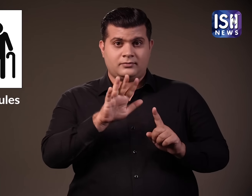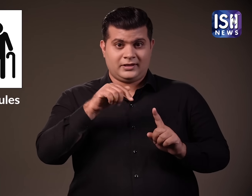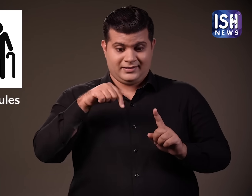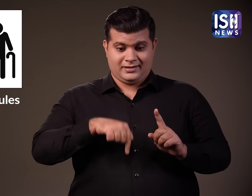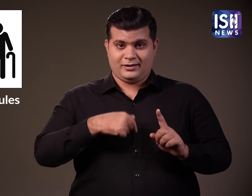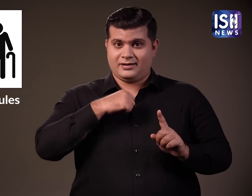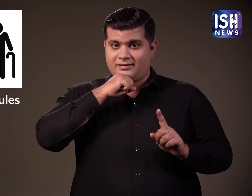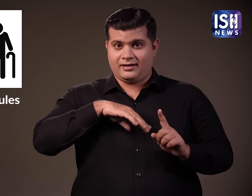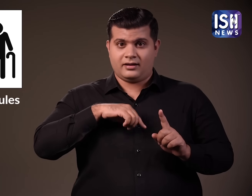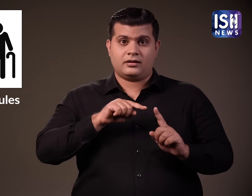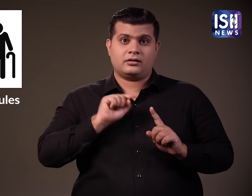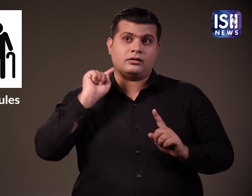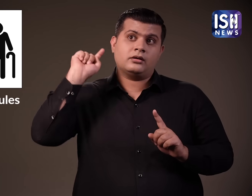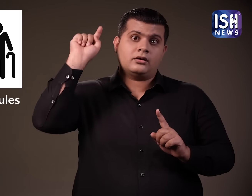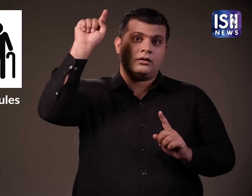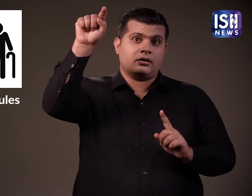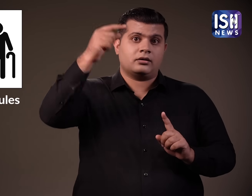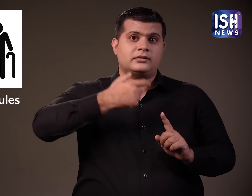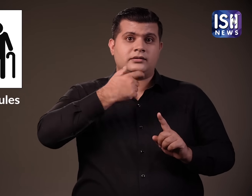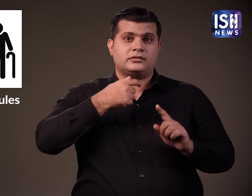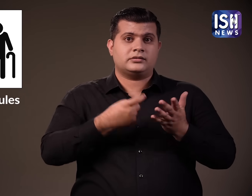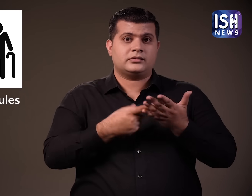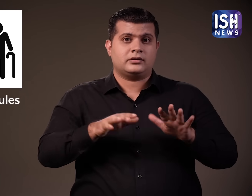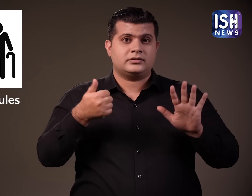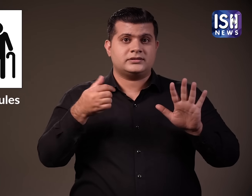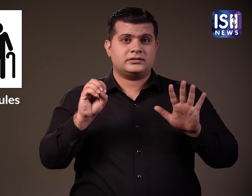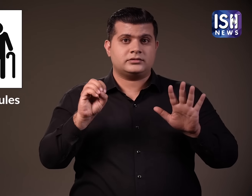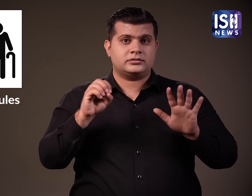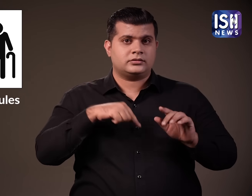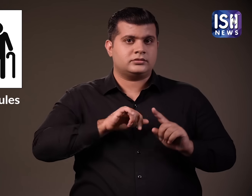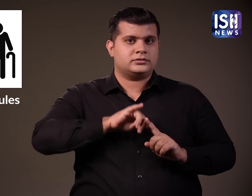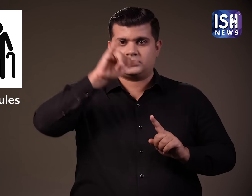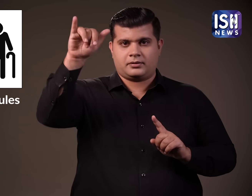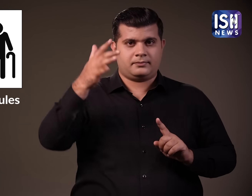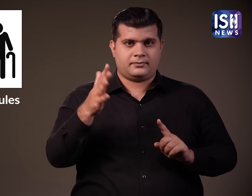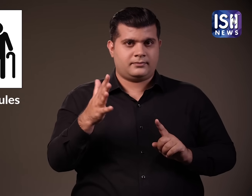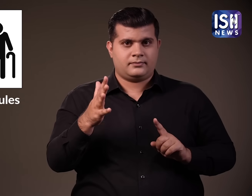Now you are young, but it is not going to be the same when you retire at the age of 60.